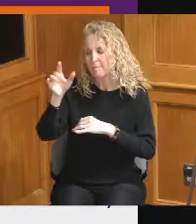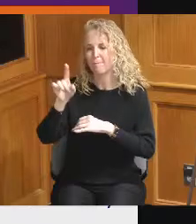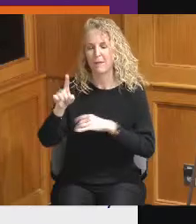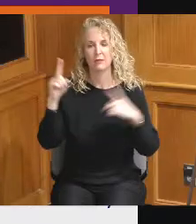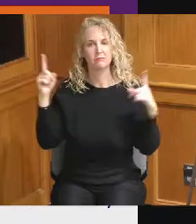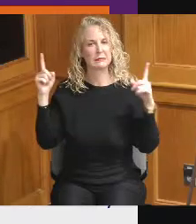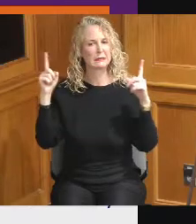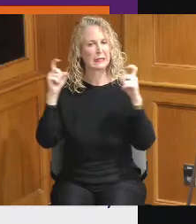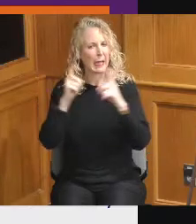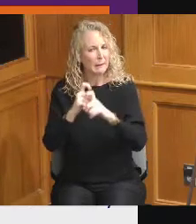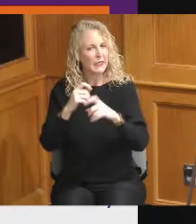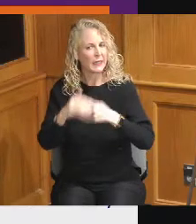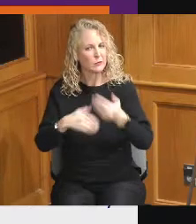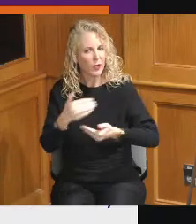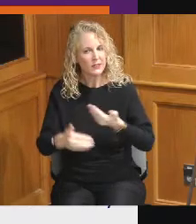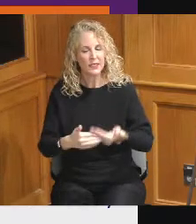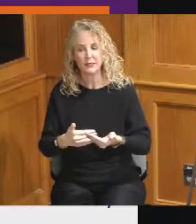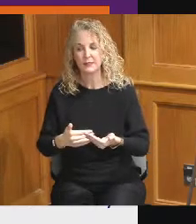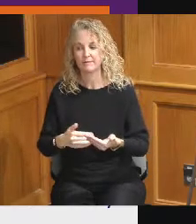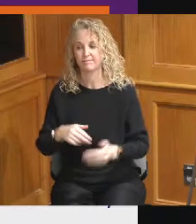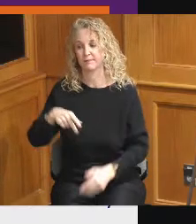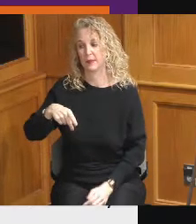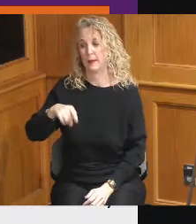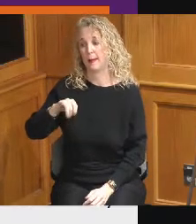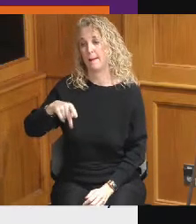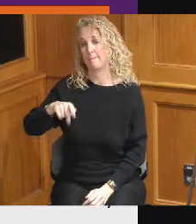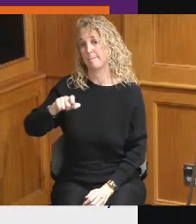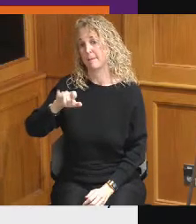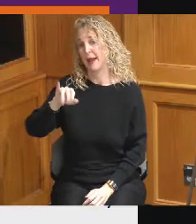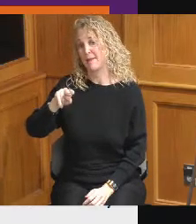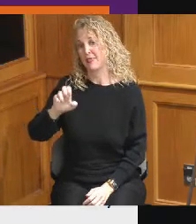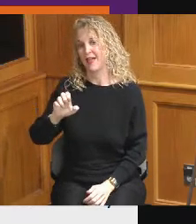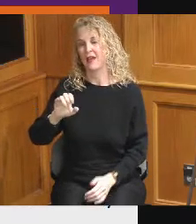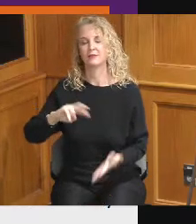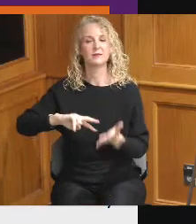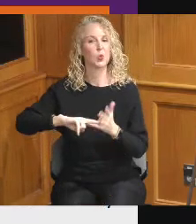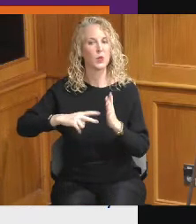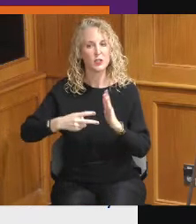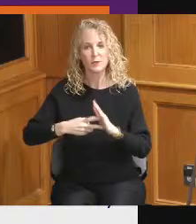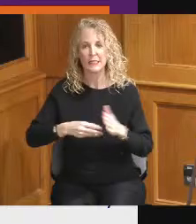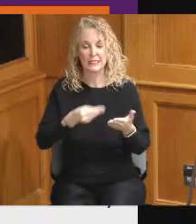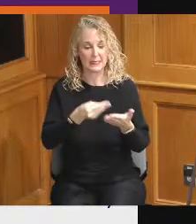element of this which is pipeline development is like the thing you're trying to S to get you're